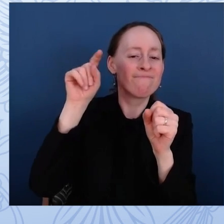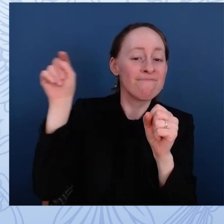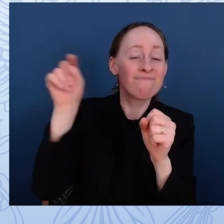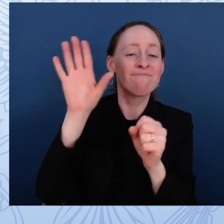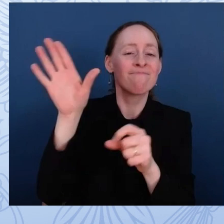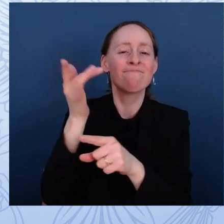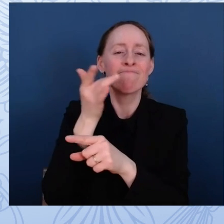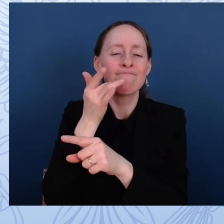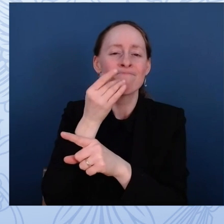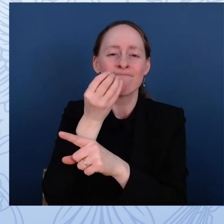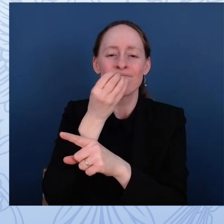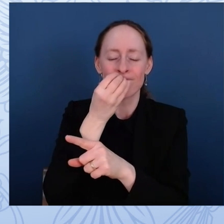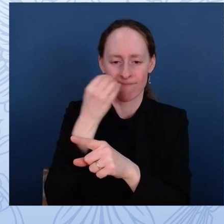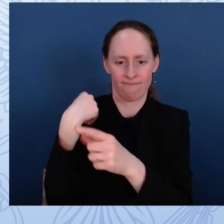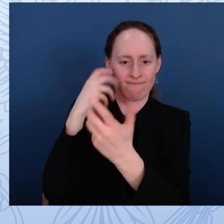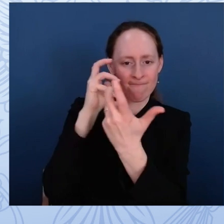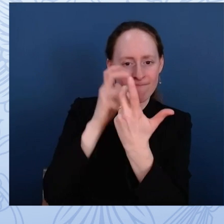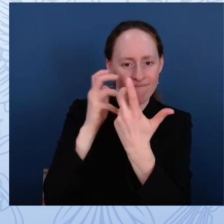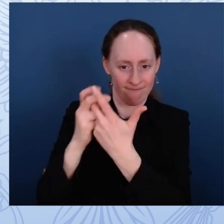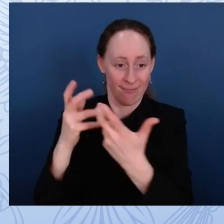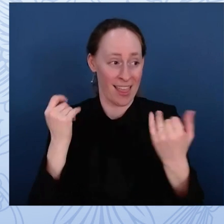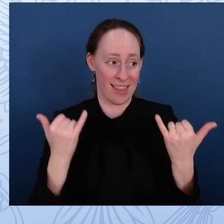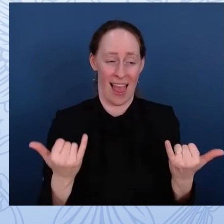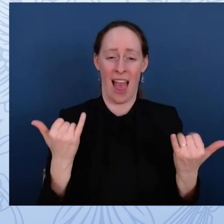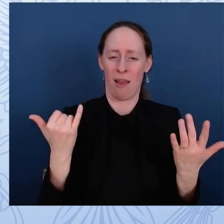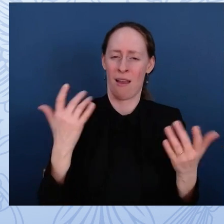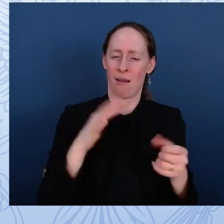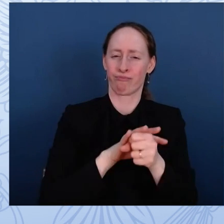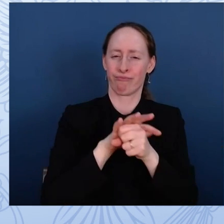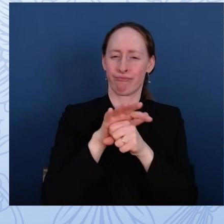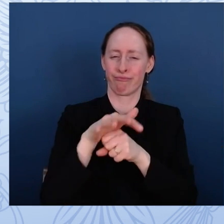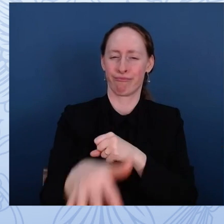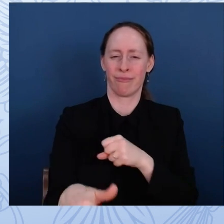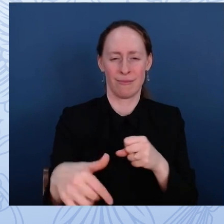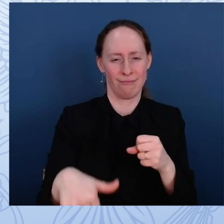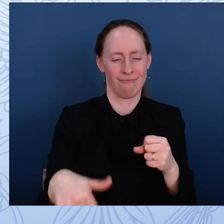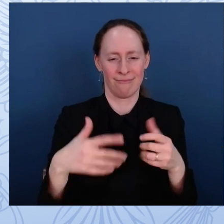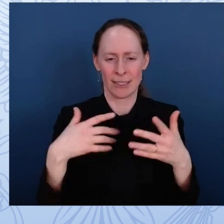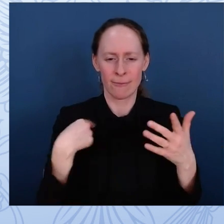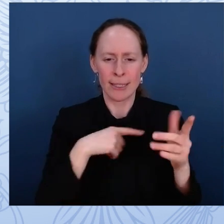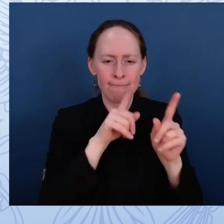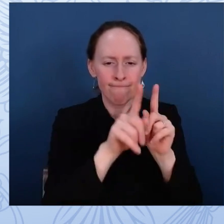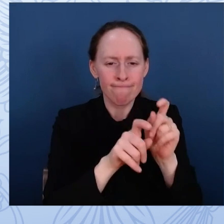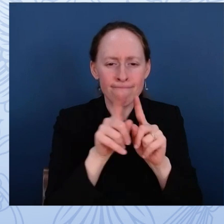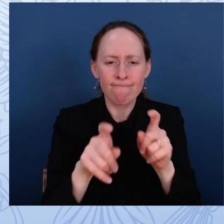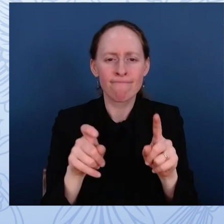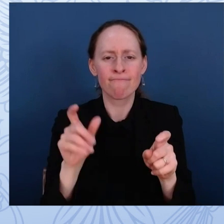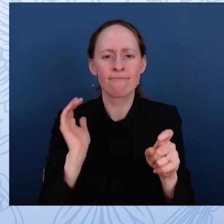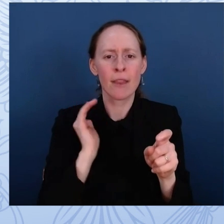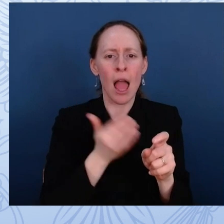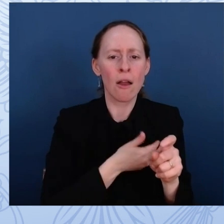So we talk to our purveyors, you know, people who supply us with these vegetables, Hey, what looks good right now?